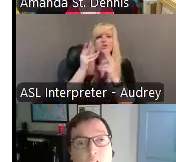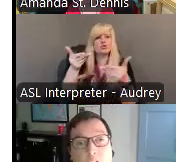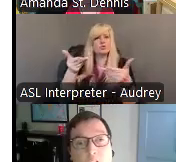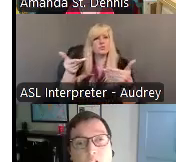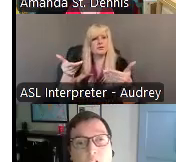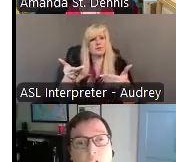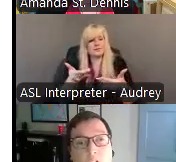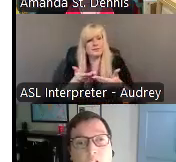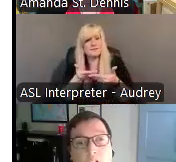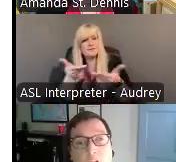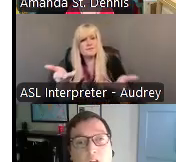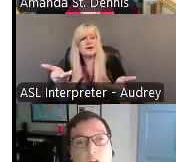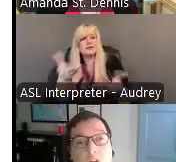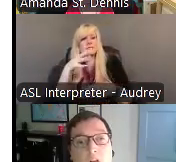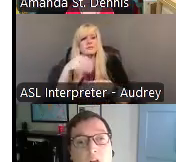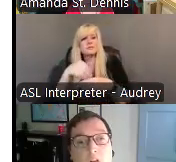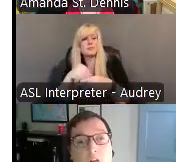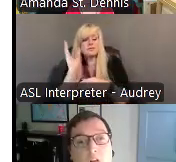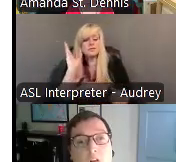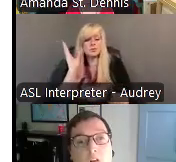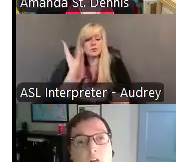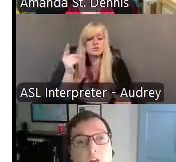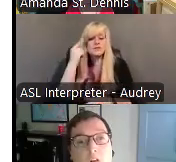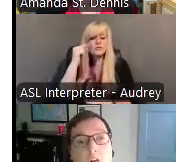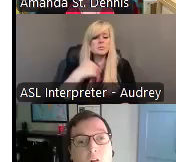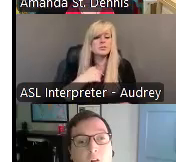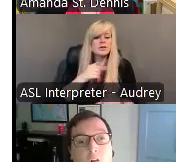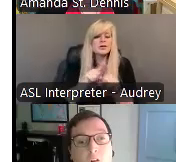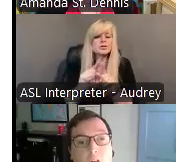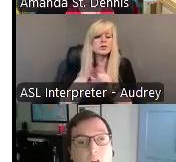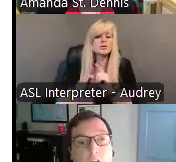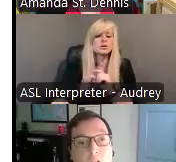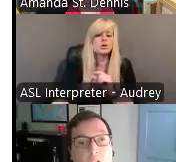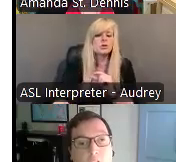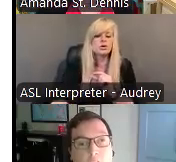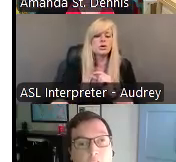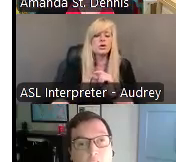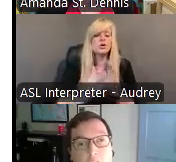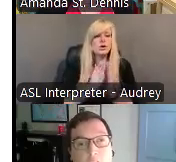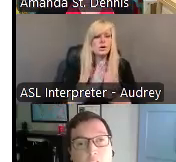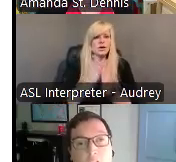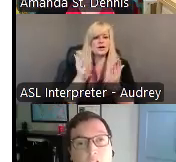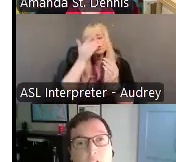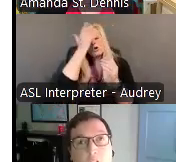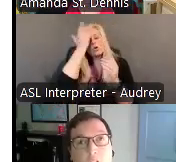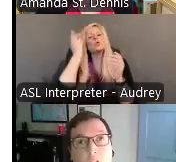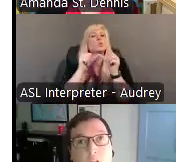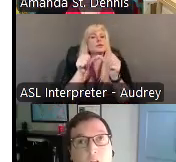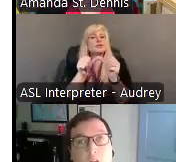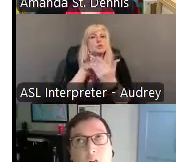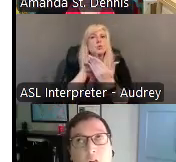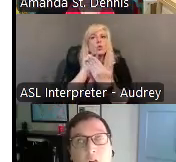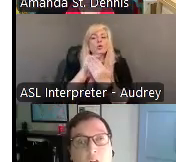of this presentation. And for me it's also always continuously learning from their experiences too.